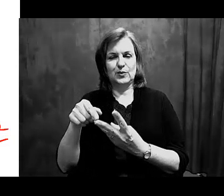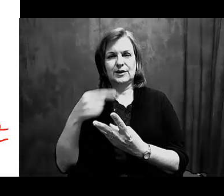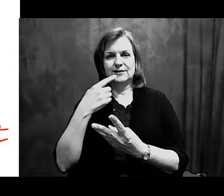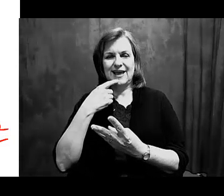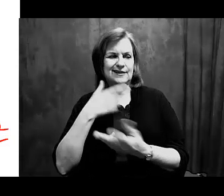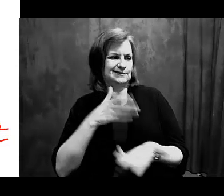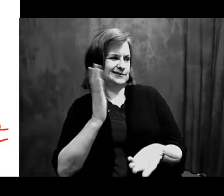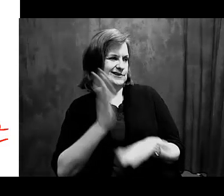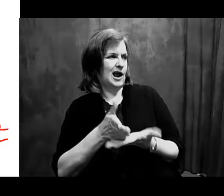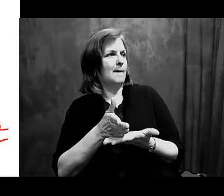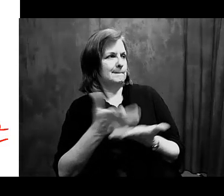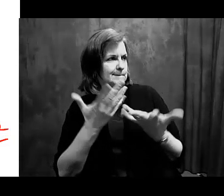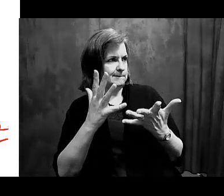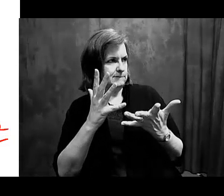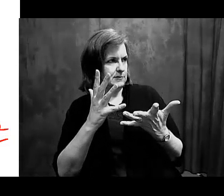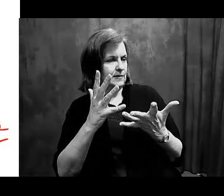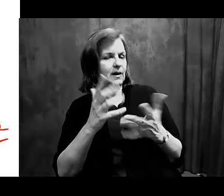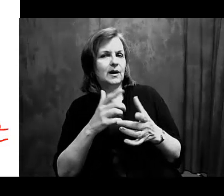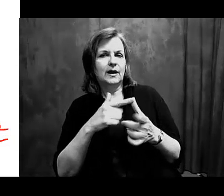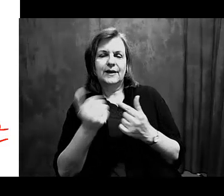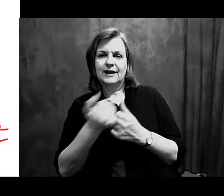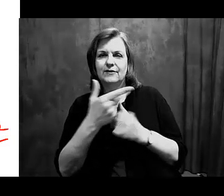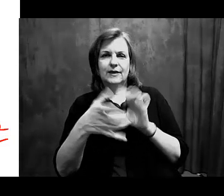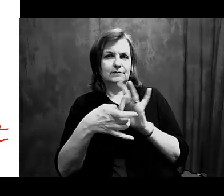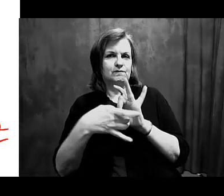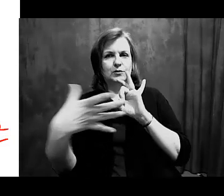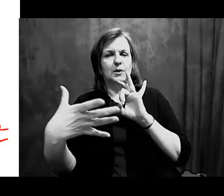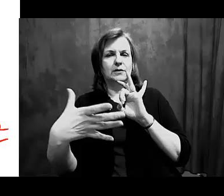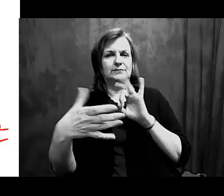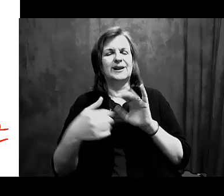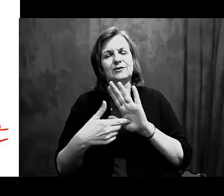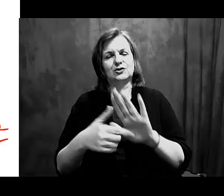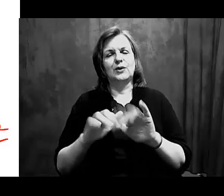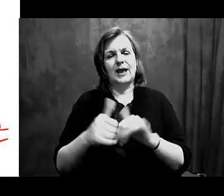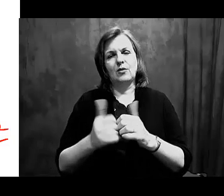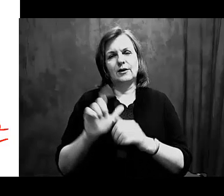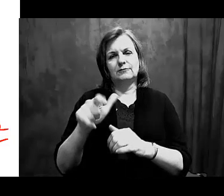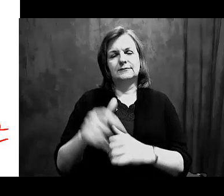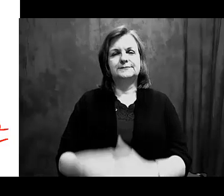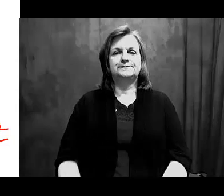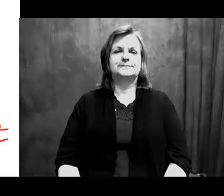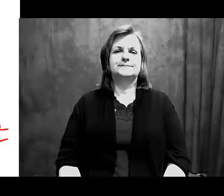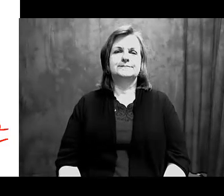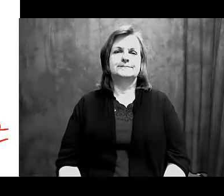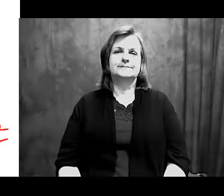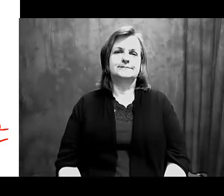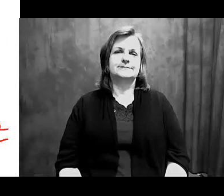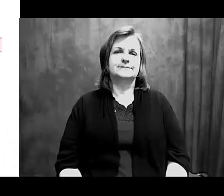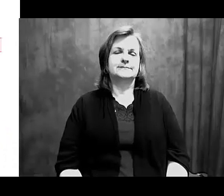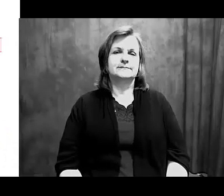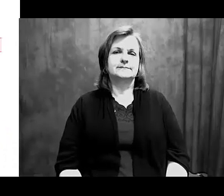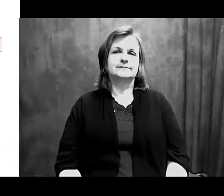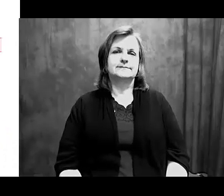they just simply say STOP and everything falls apart we will show you how this works